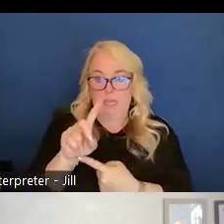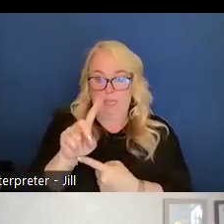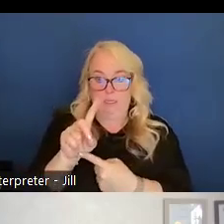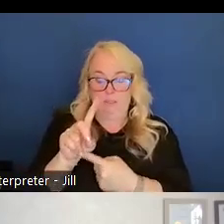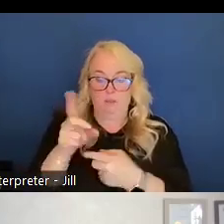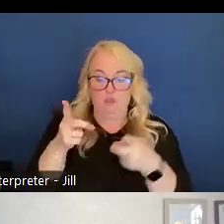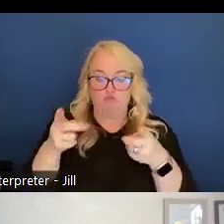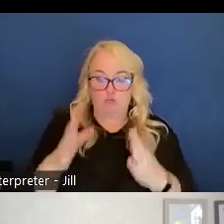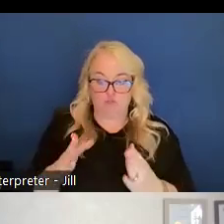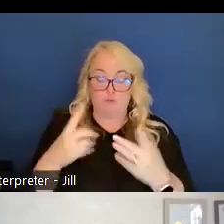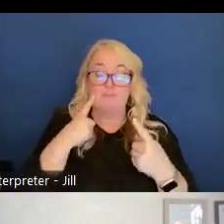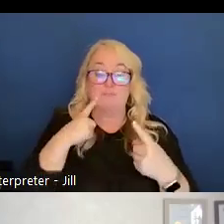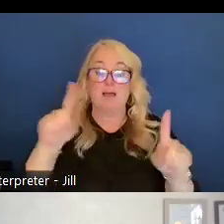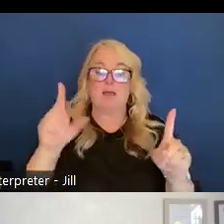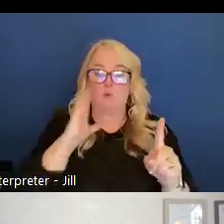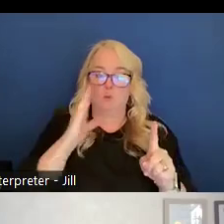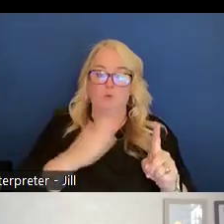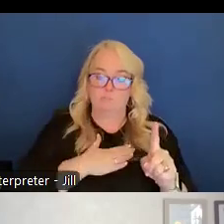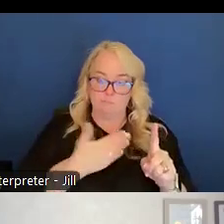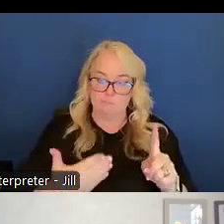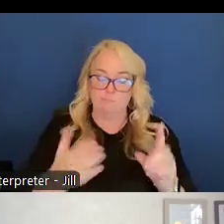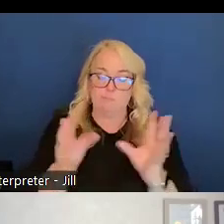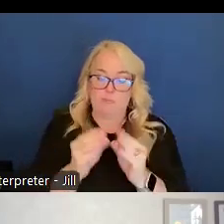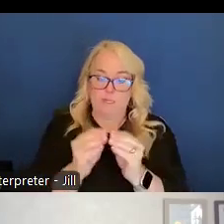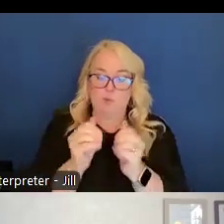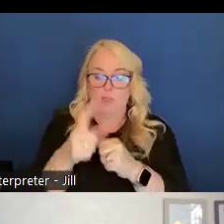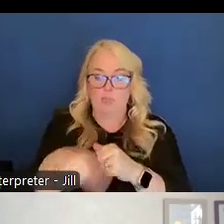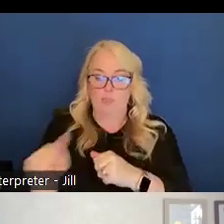sit down and listen to them, and take the Olmstead decision